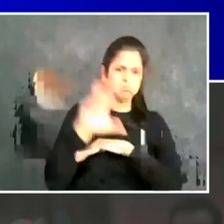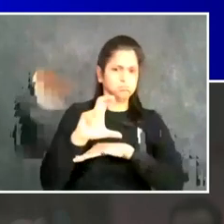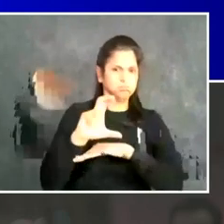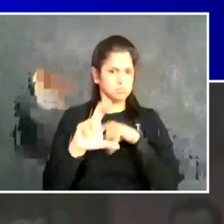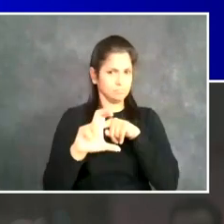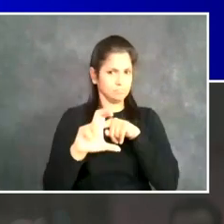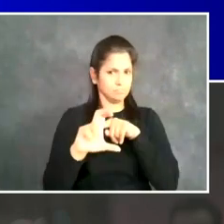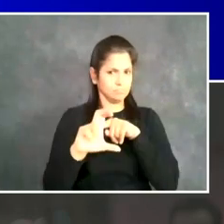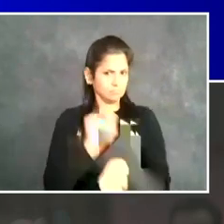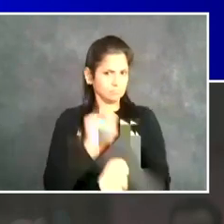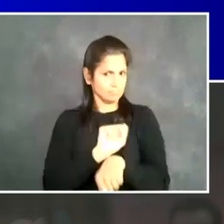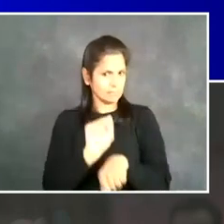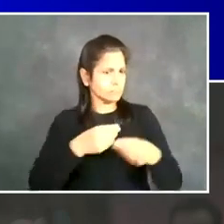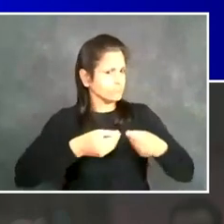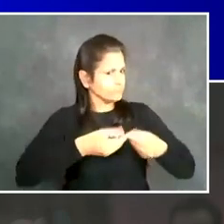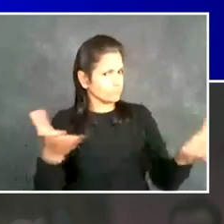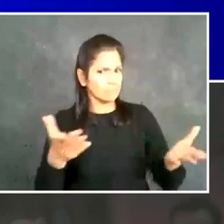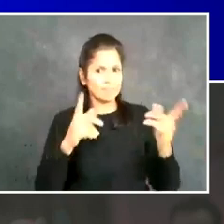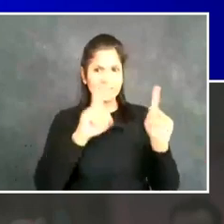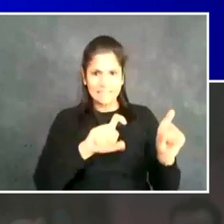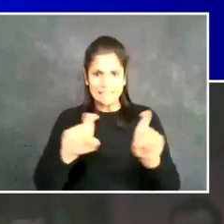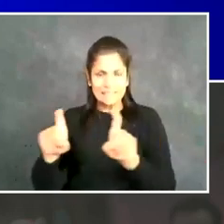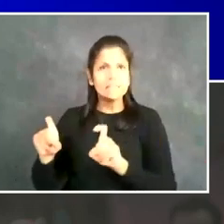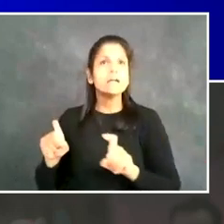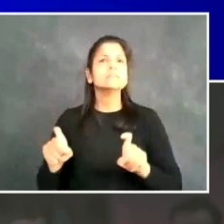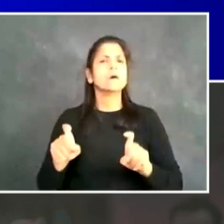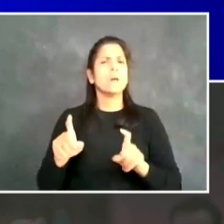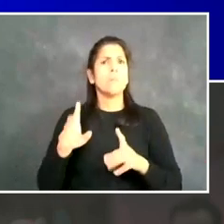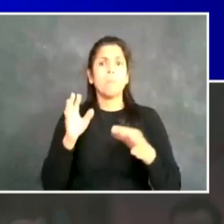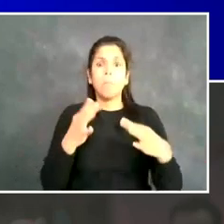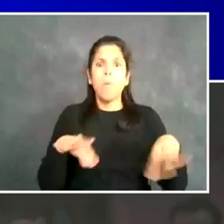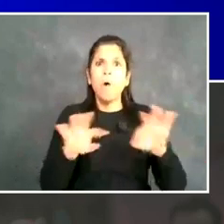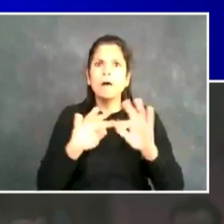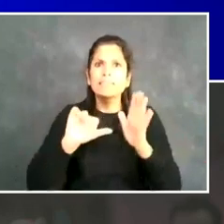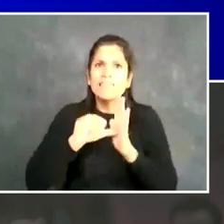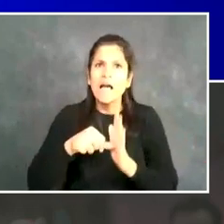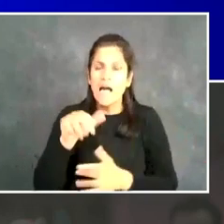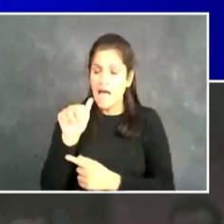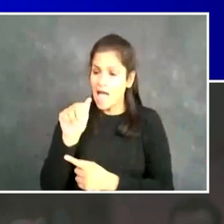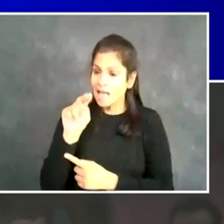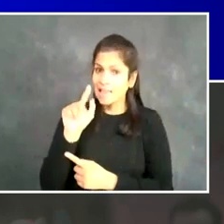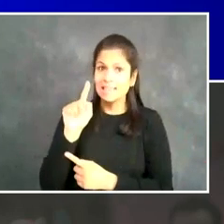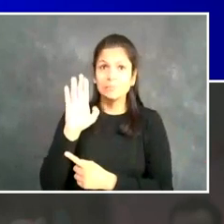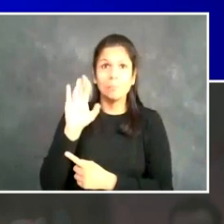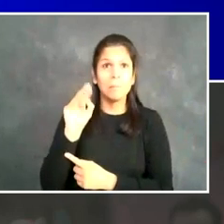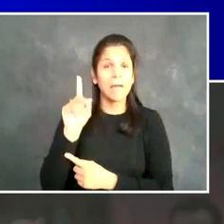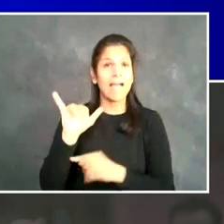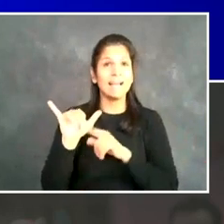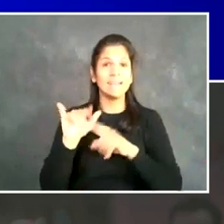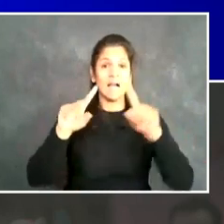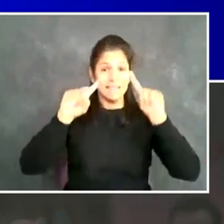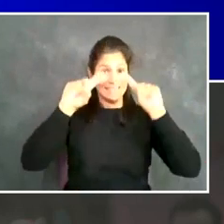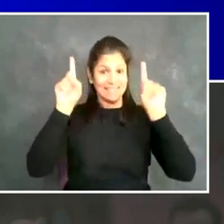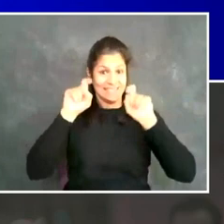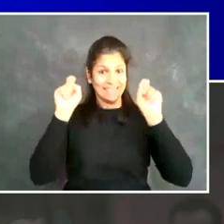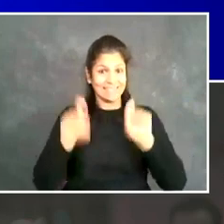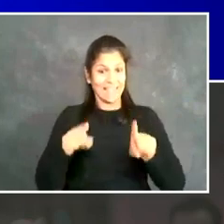ONE IS CLAIMING IT IS PERFECT. IT DOES NOT TELL YOU, I